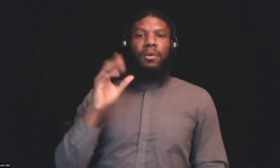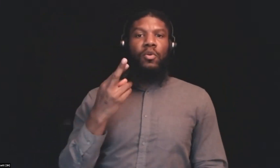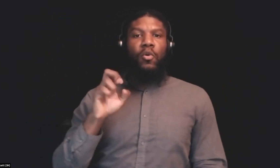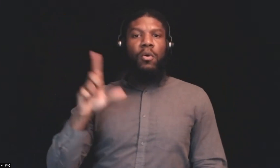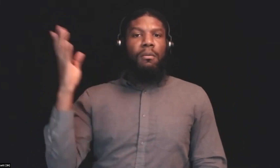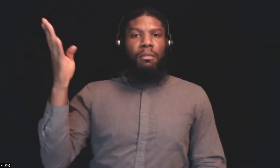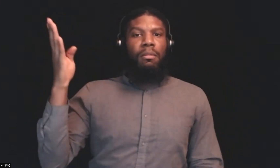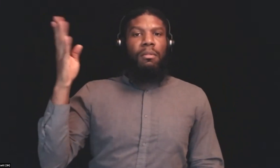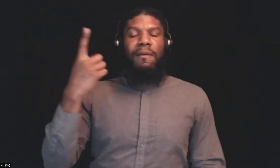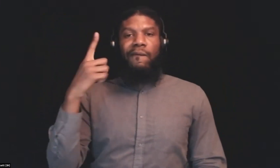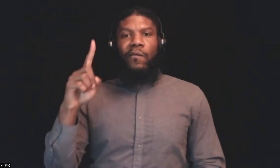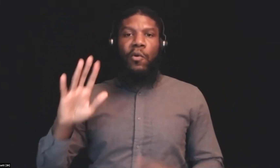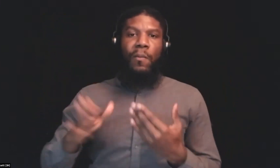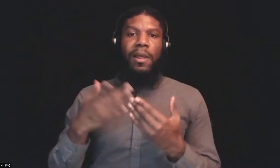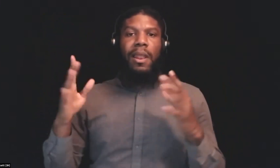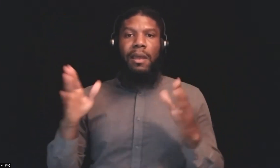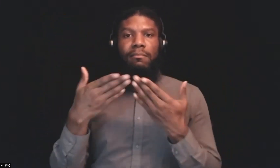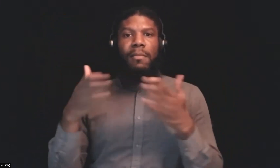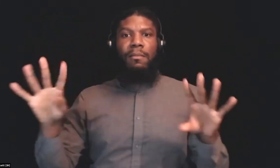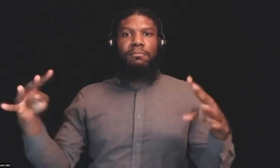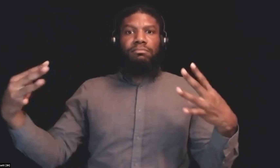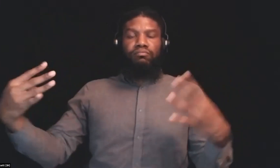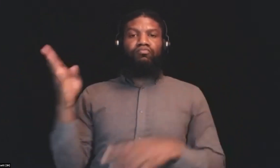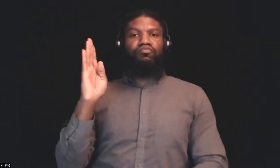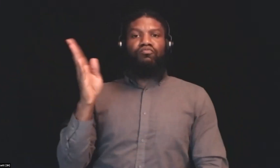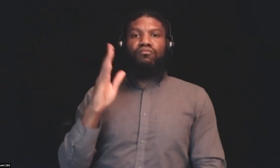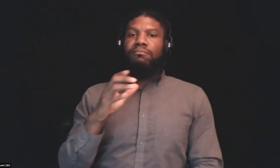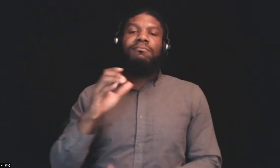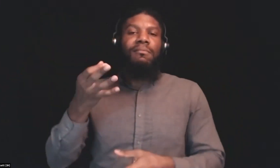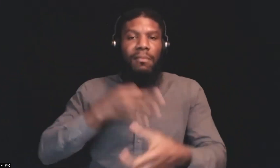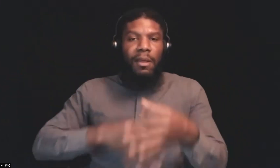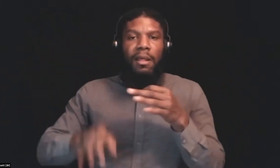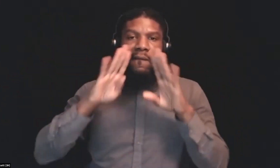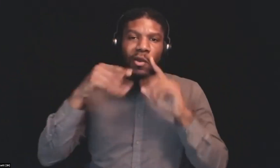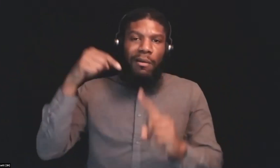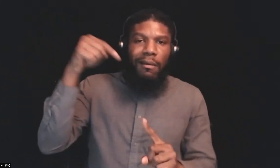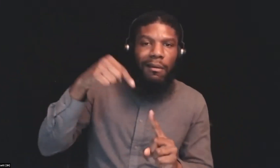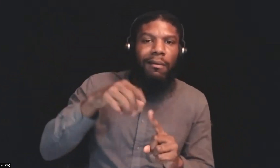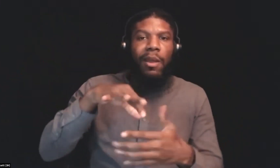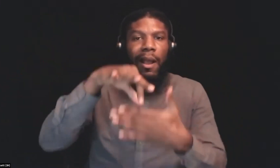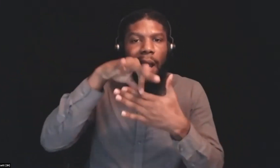speaking, rather than actually working on the content they were working more on how to speak,